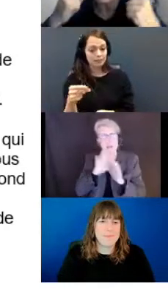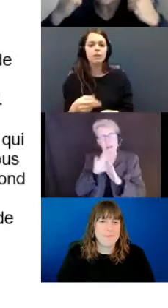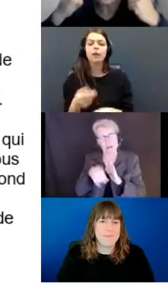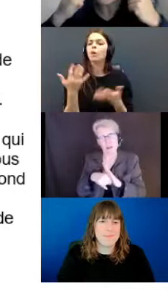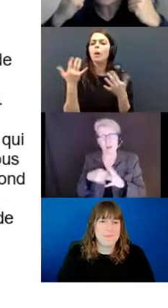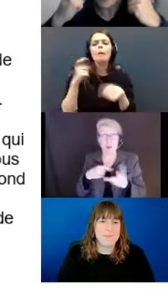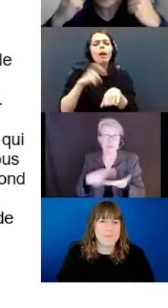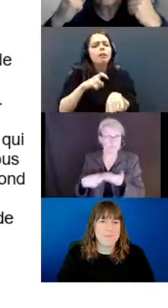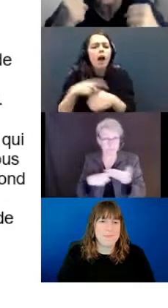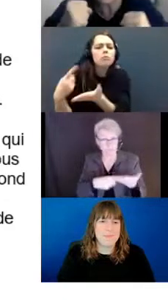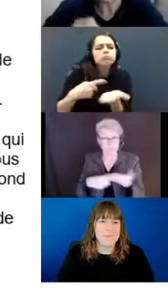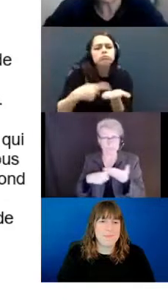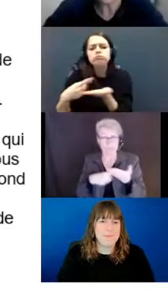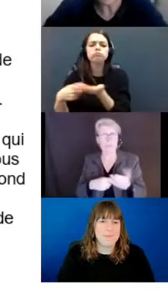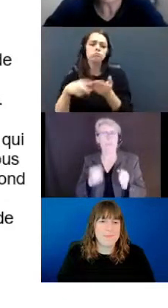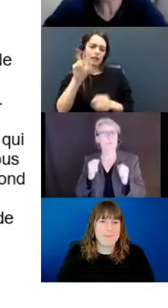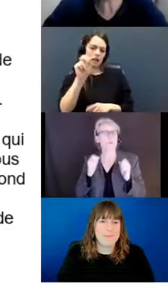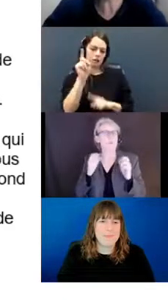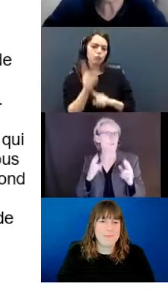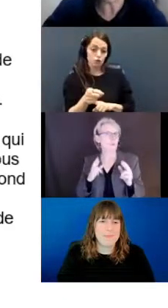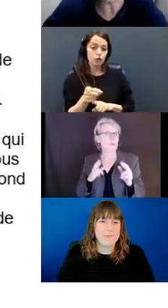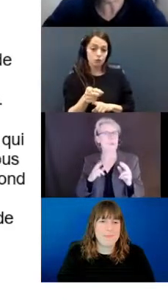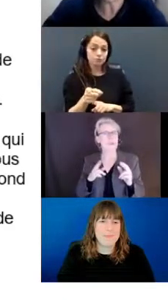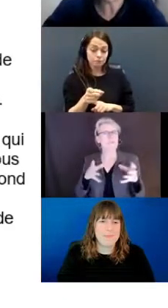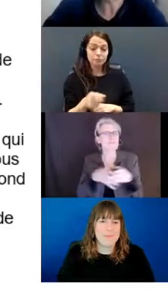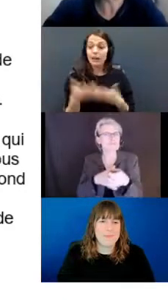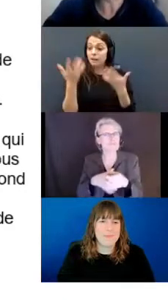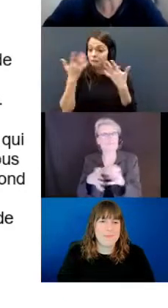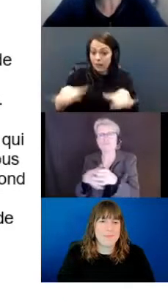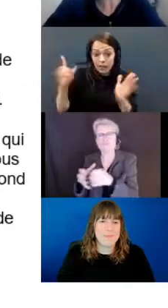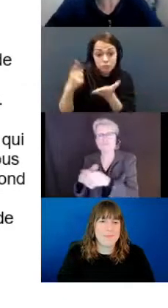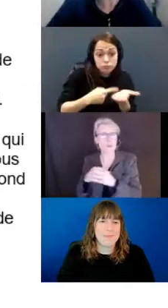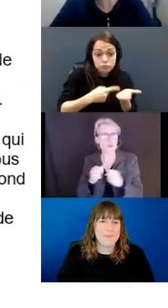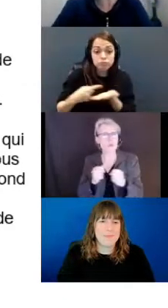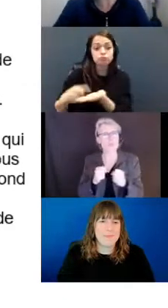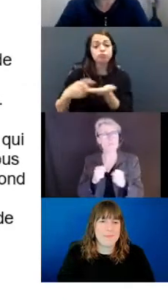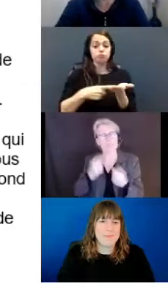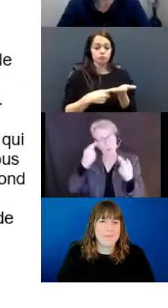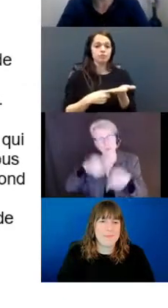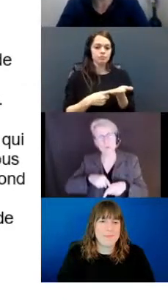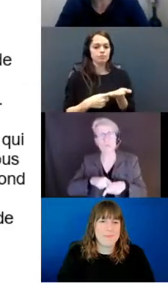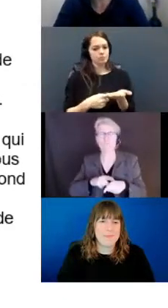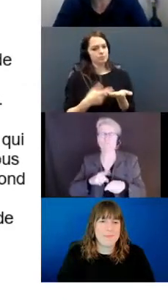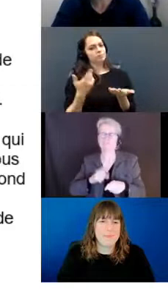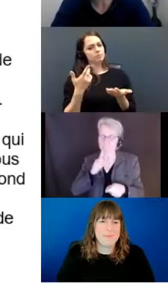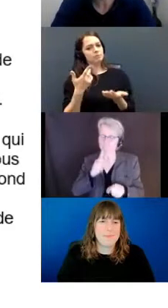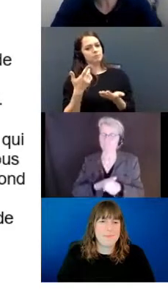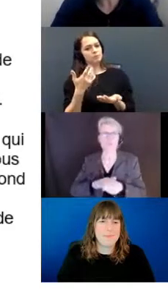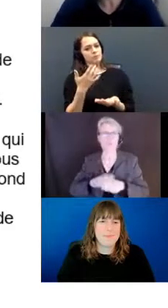will be able to arrive at some commitments for actions that you can take over the next months